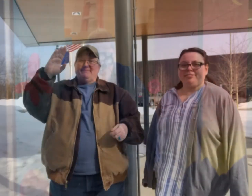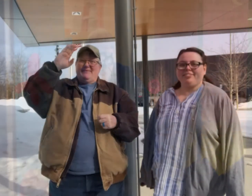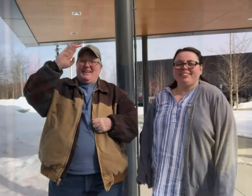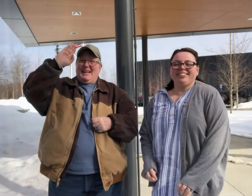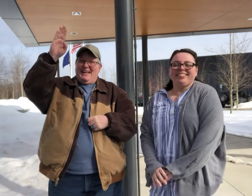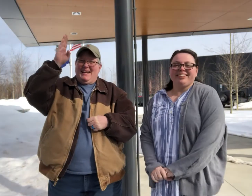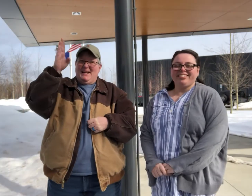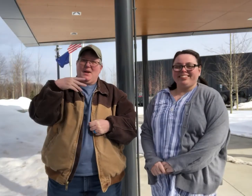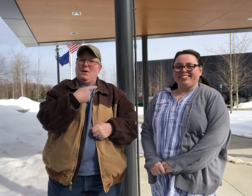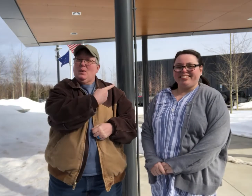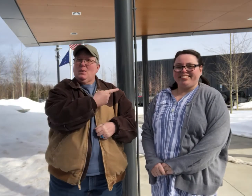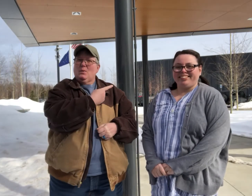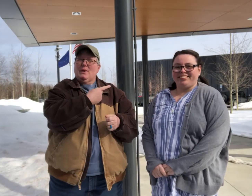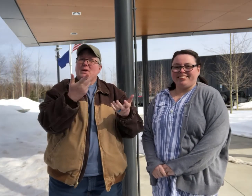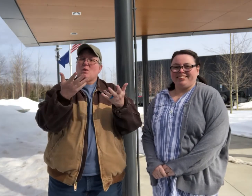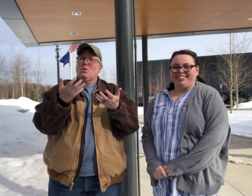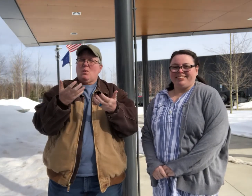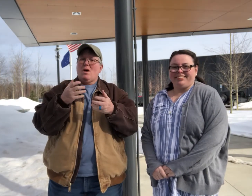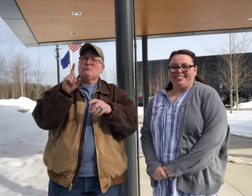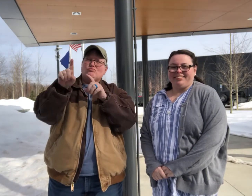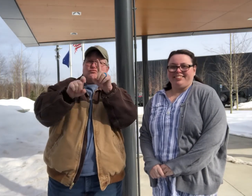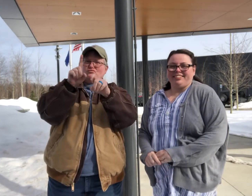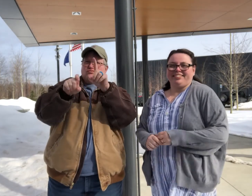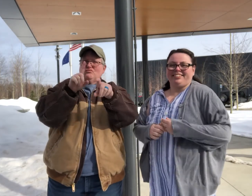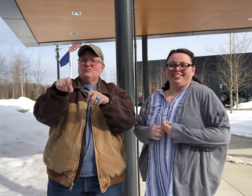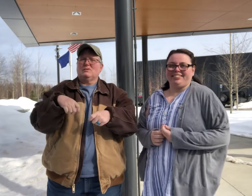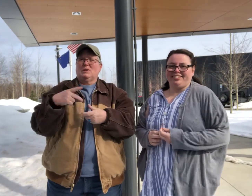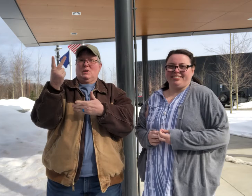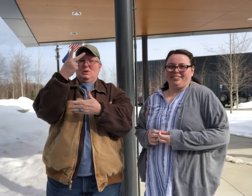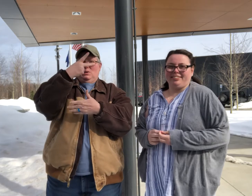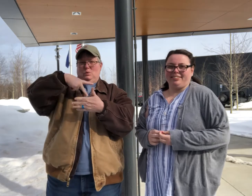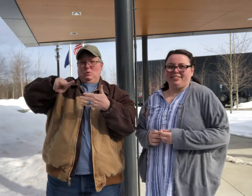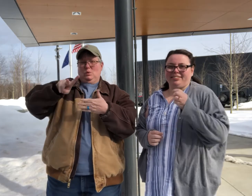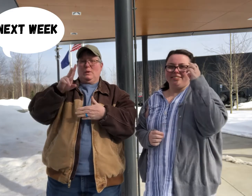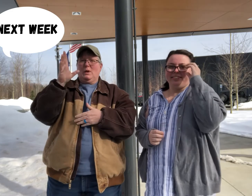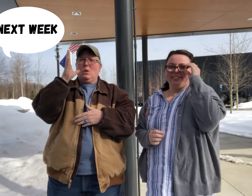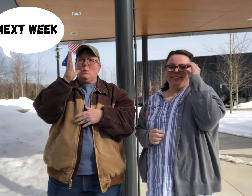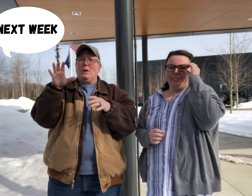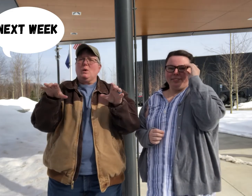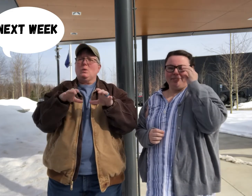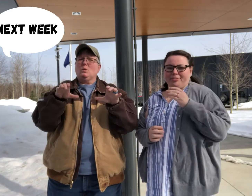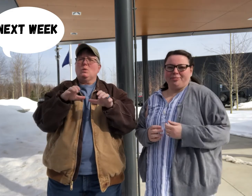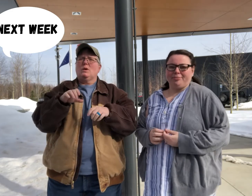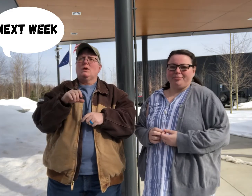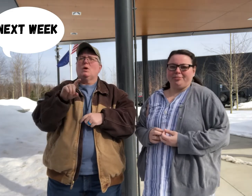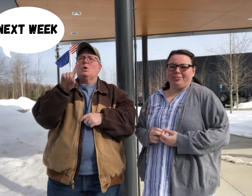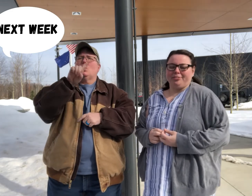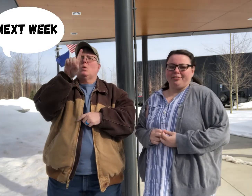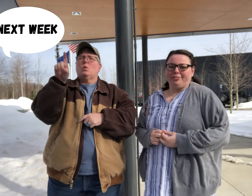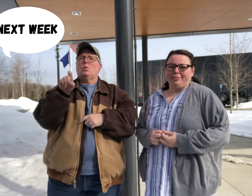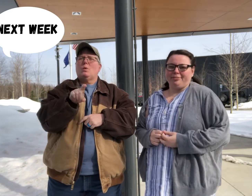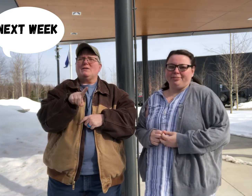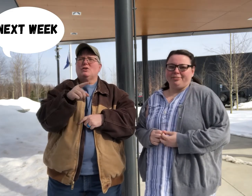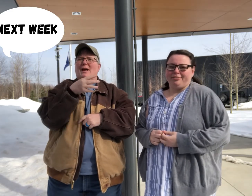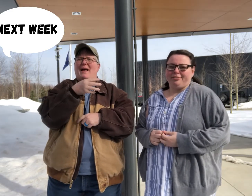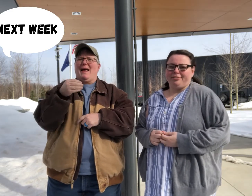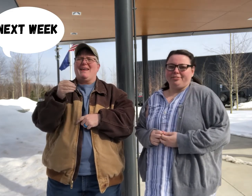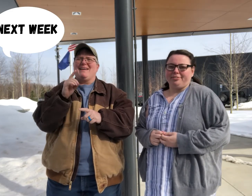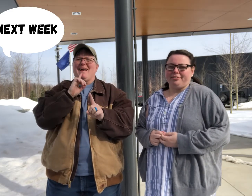Hello, we wanted to ask you guys, because in two weeks we're planning on doing a question and